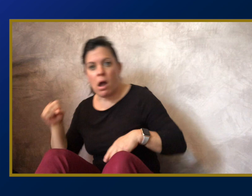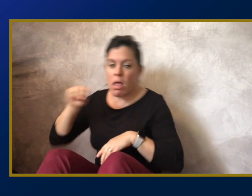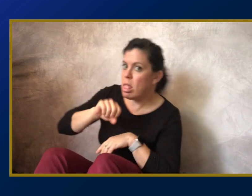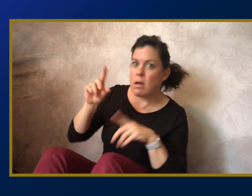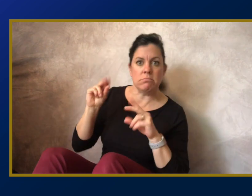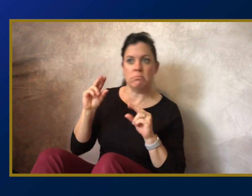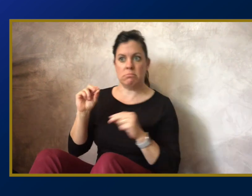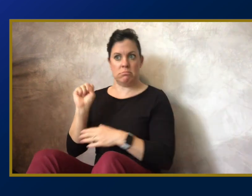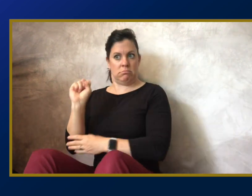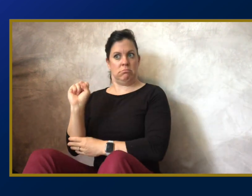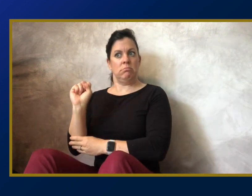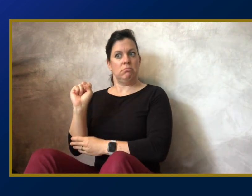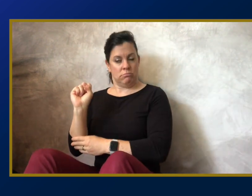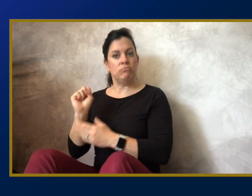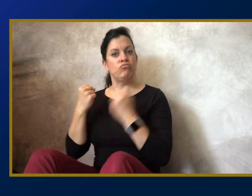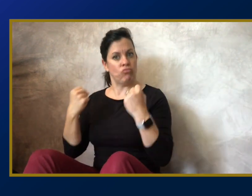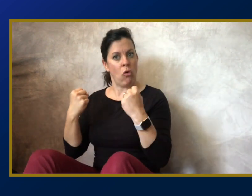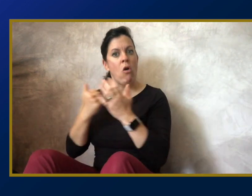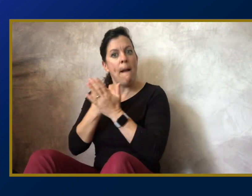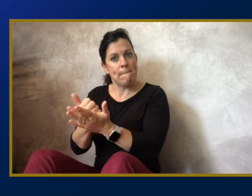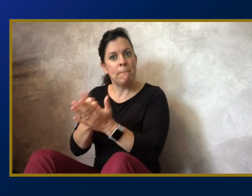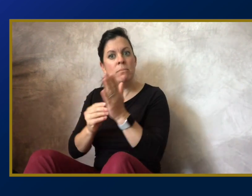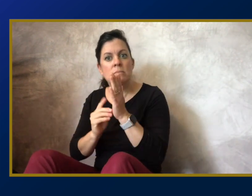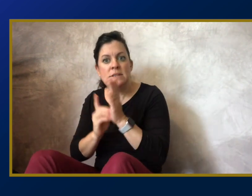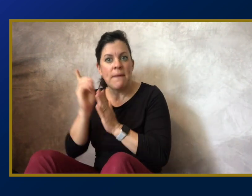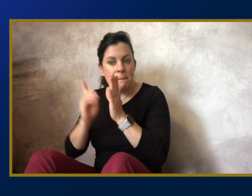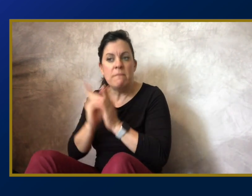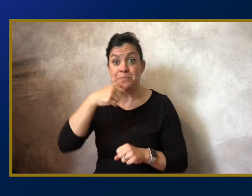as they get a little bigger and a little bit stronger, you can set them on the floor and you